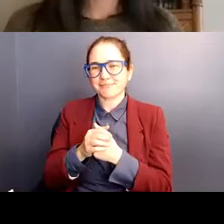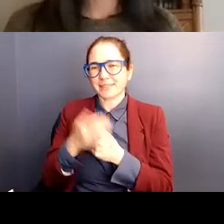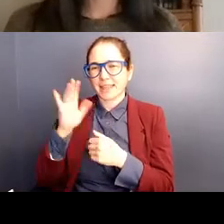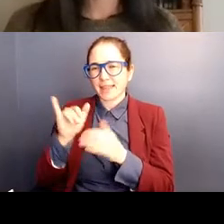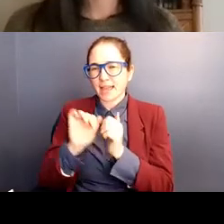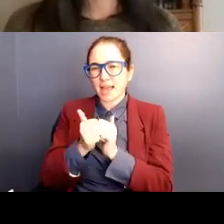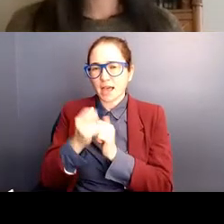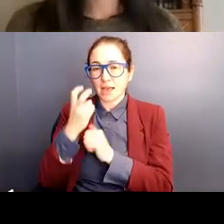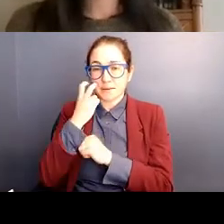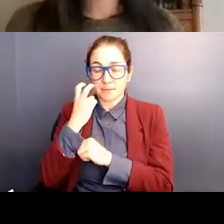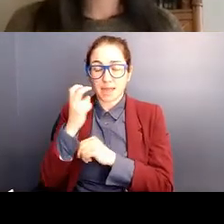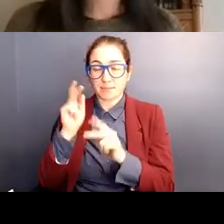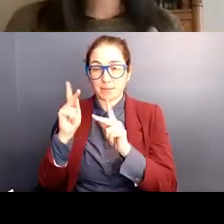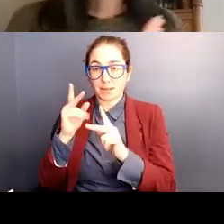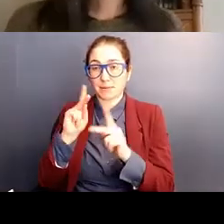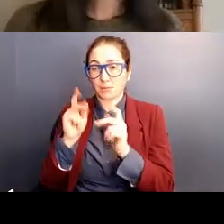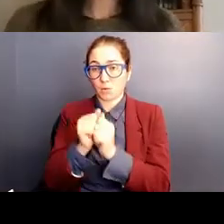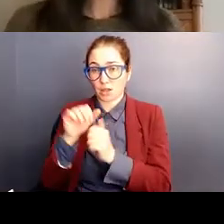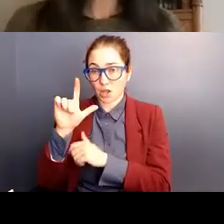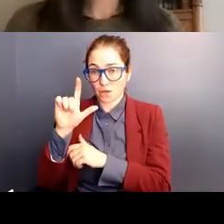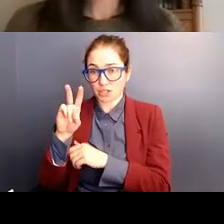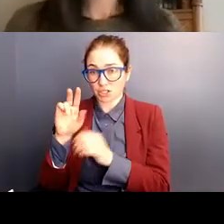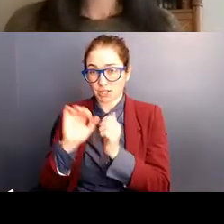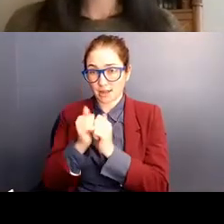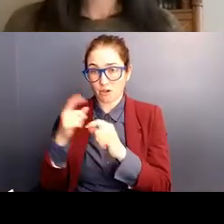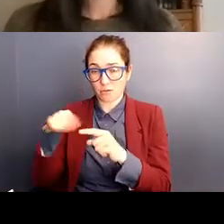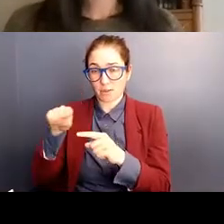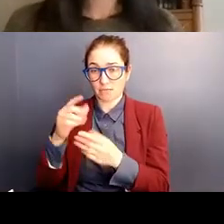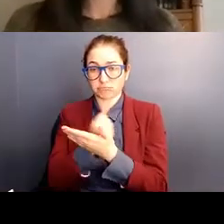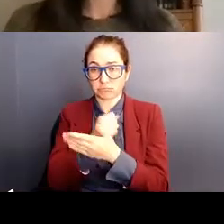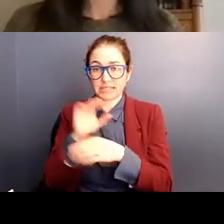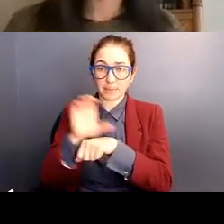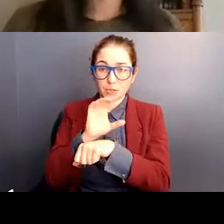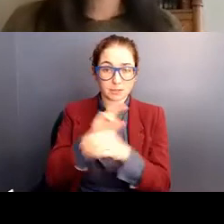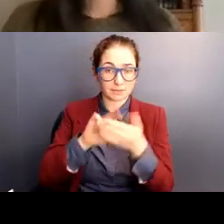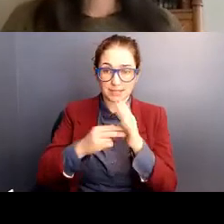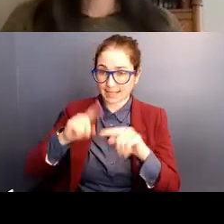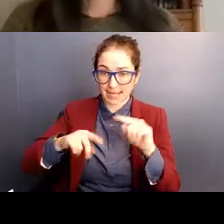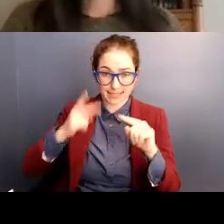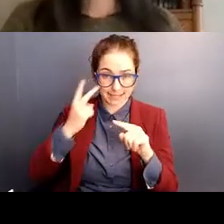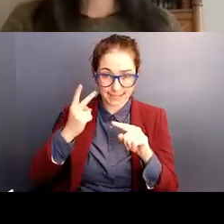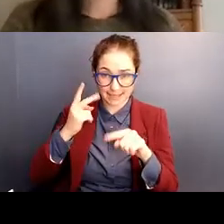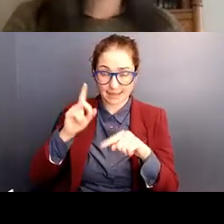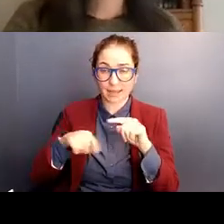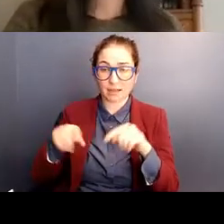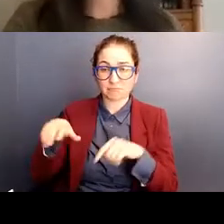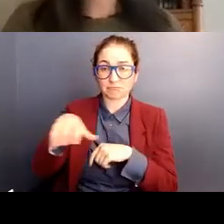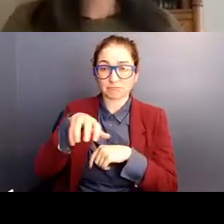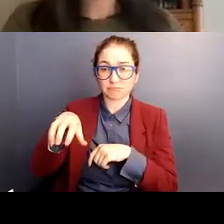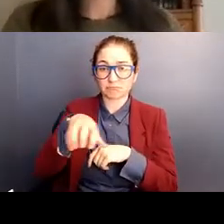people and people with low vision use their computers, so they're not able to see, they're not able to use the mouse, so they